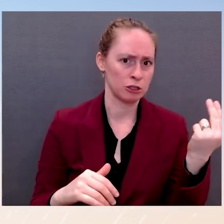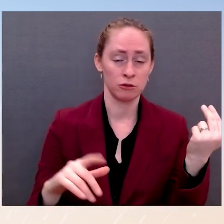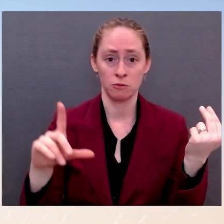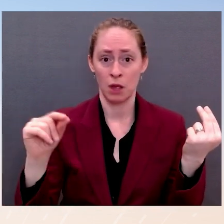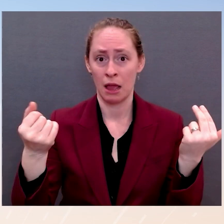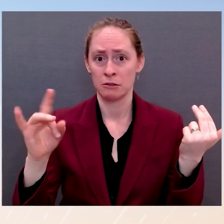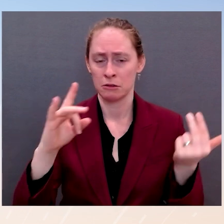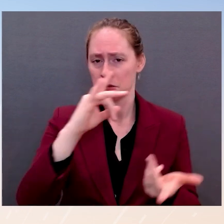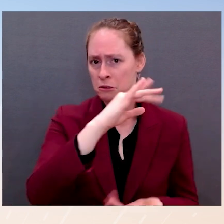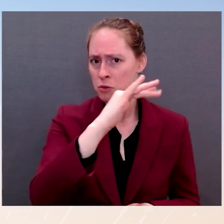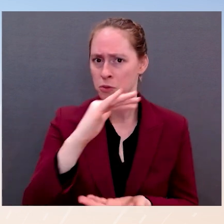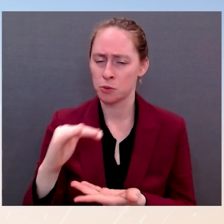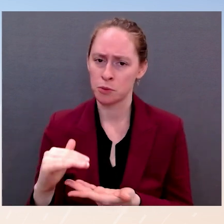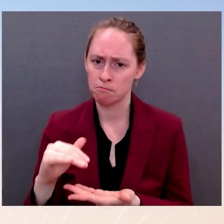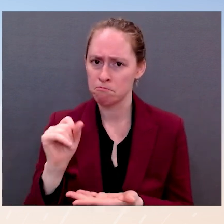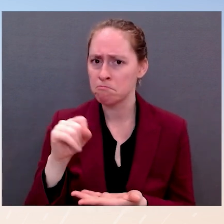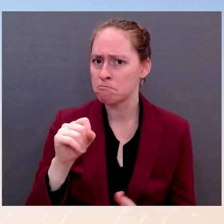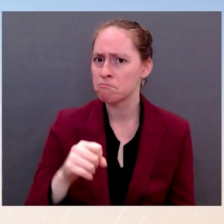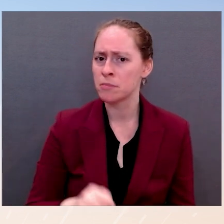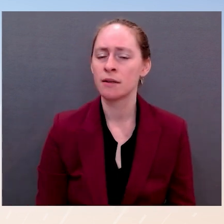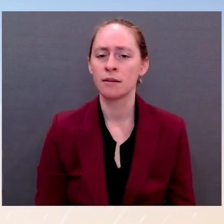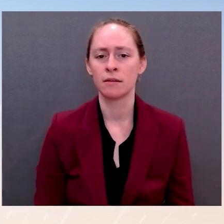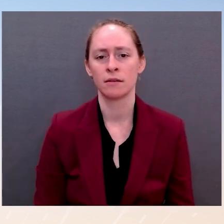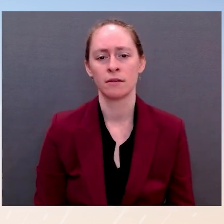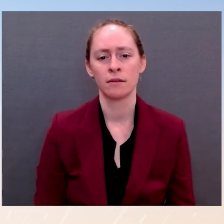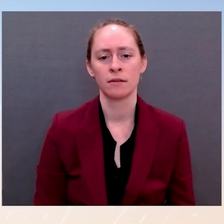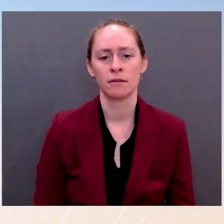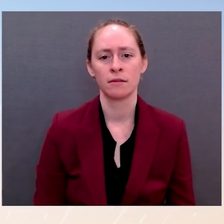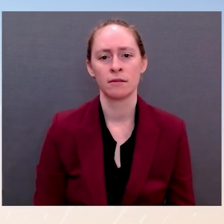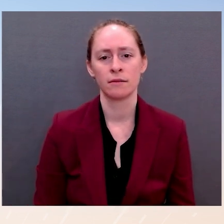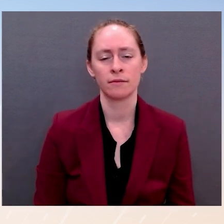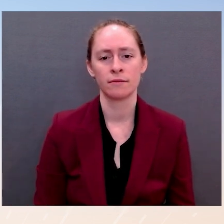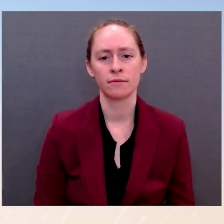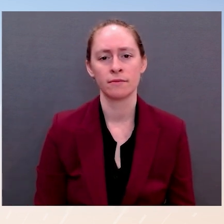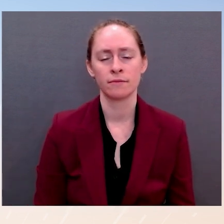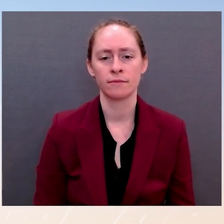And we see the largest decline occurring. Among black people.